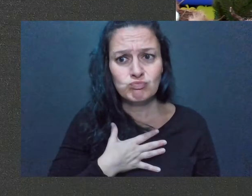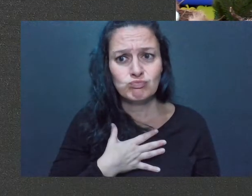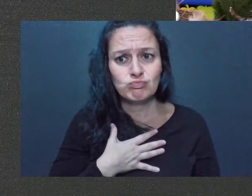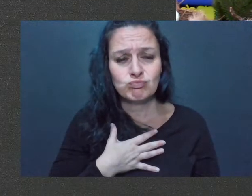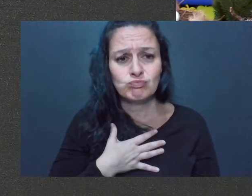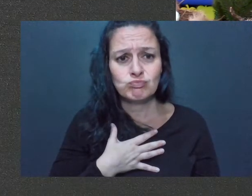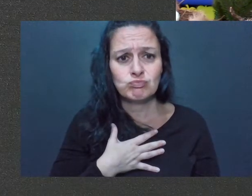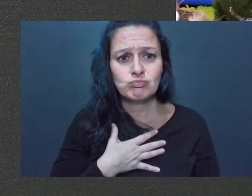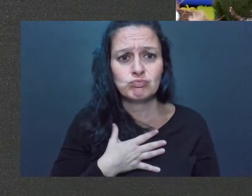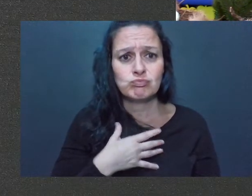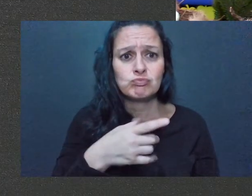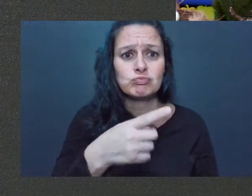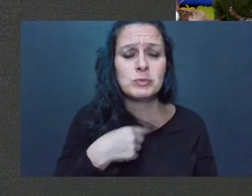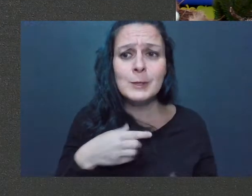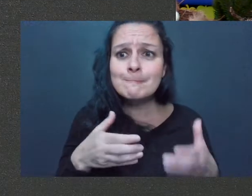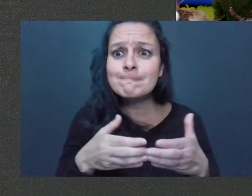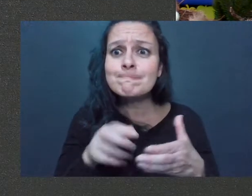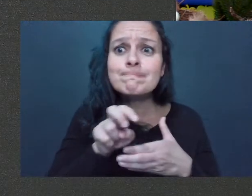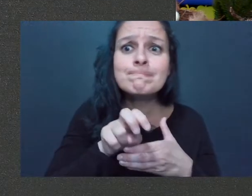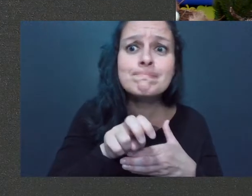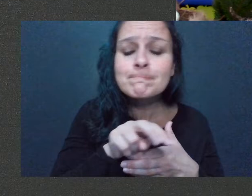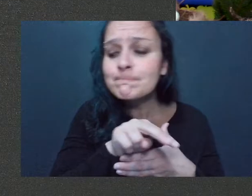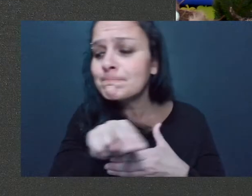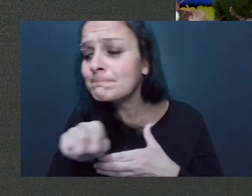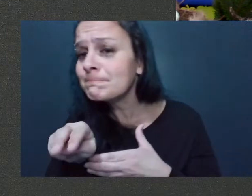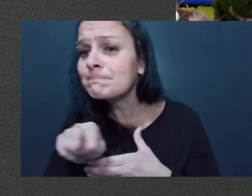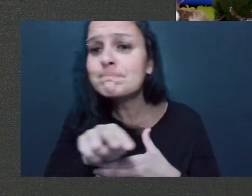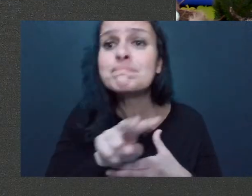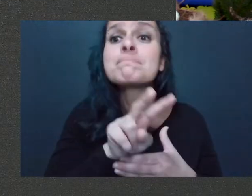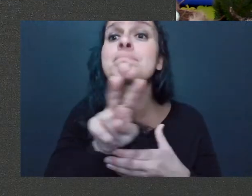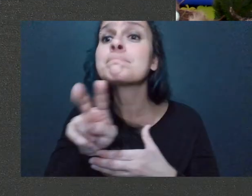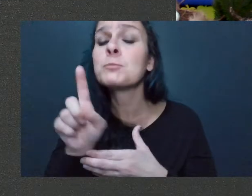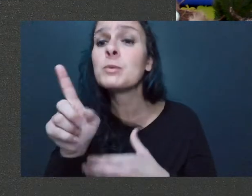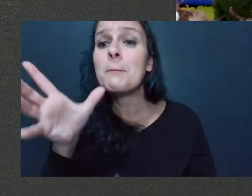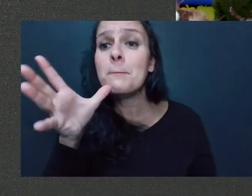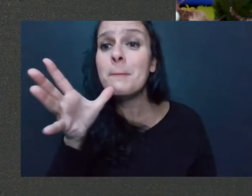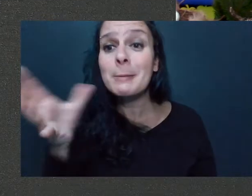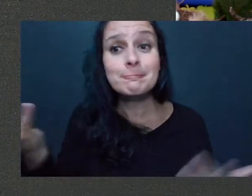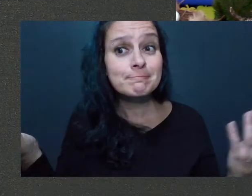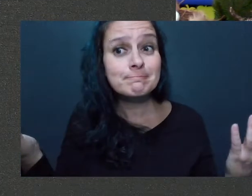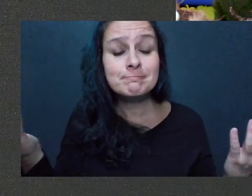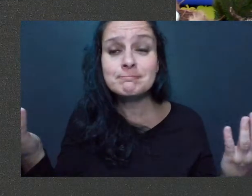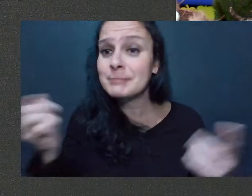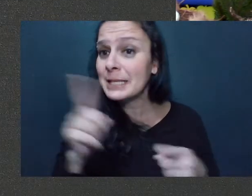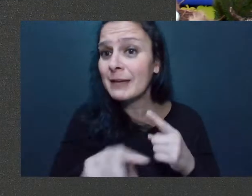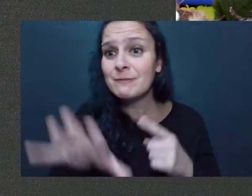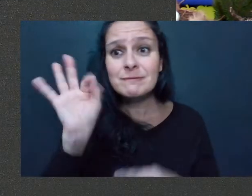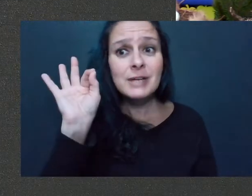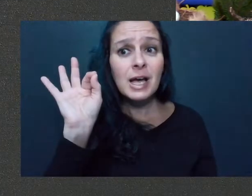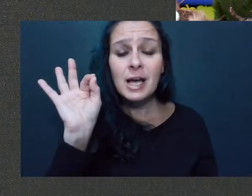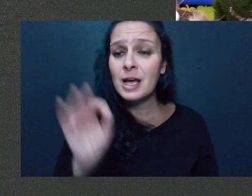Oh, look at him in his nest, looking all over for her. You can see, he can't find her.